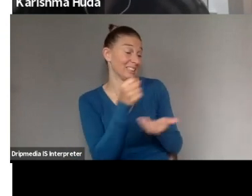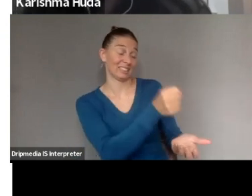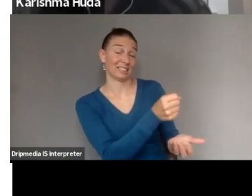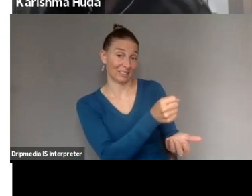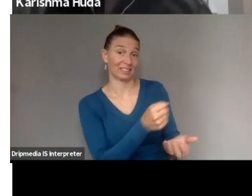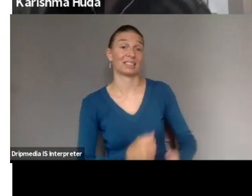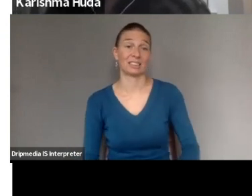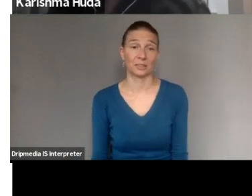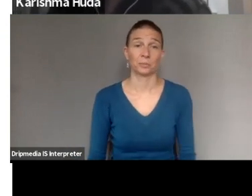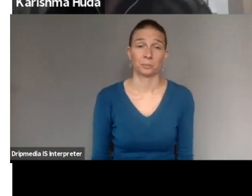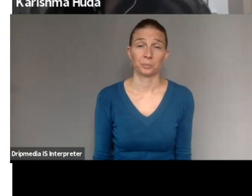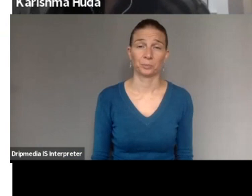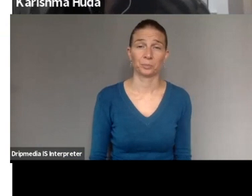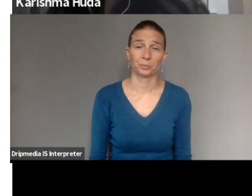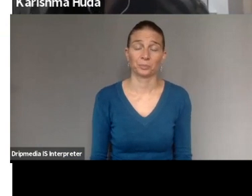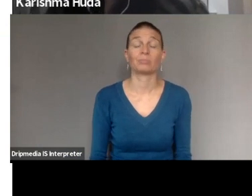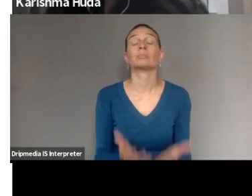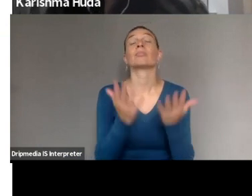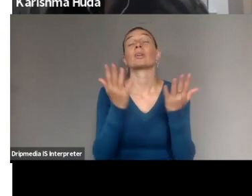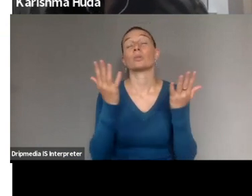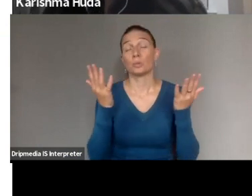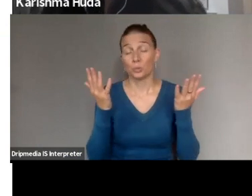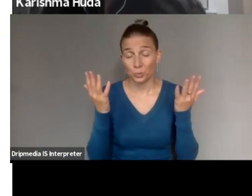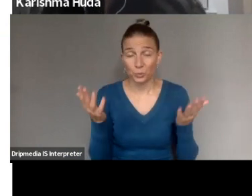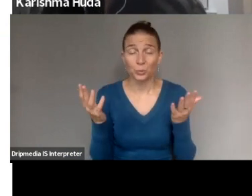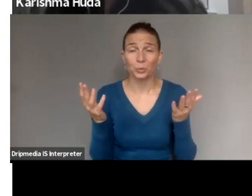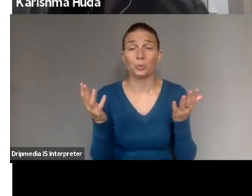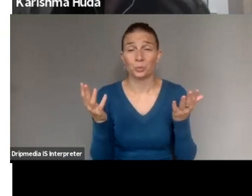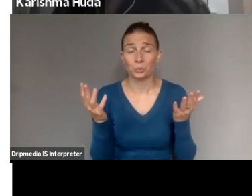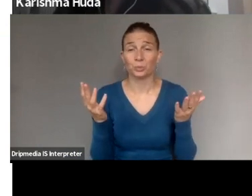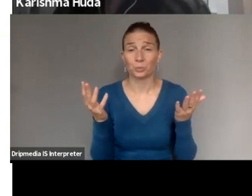So I think on the back of this, we really have three main recommendations